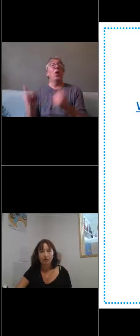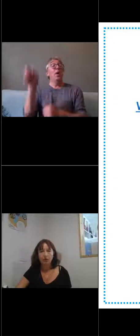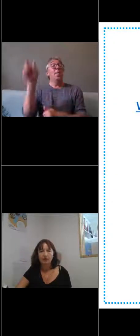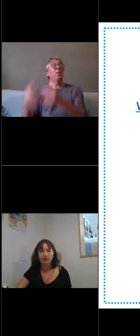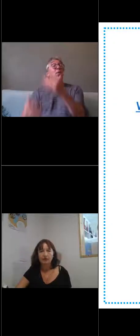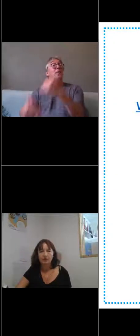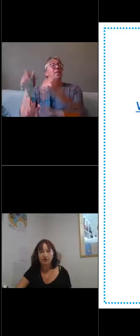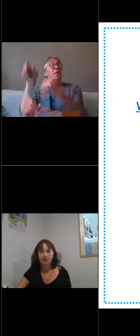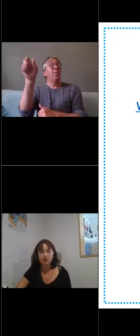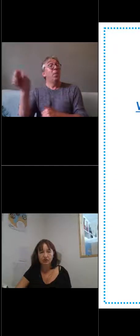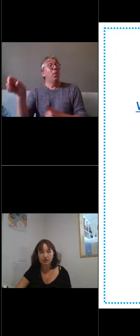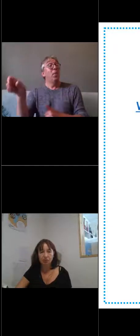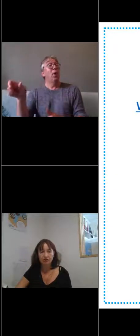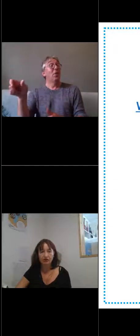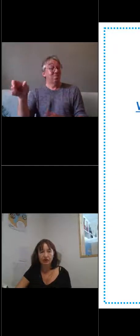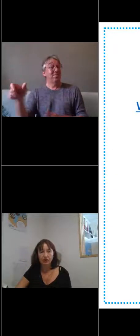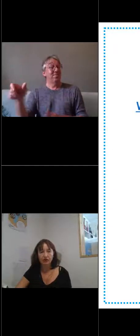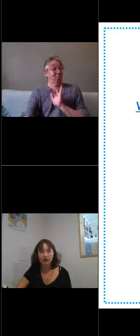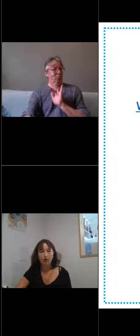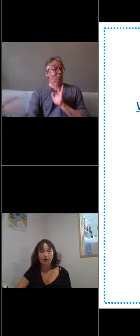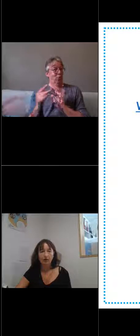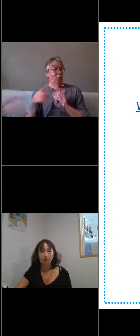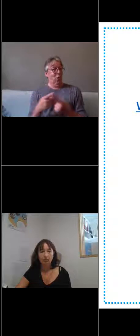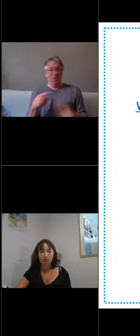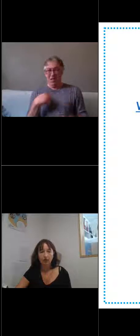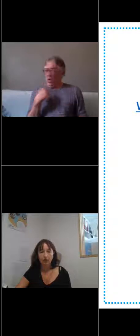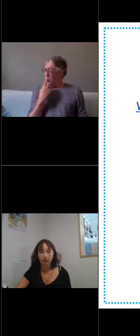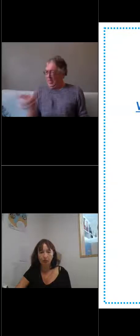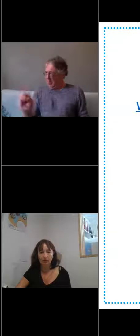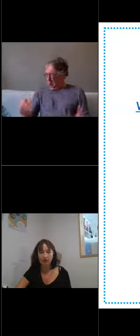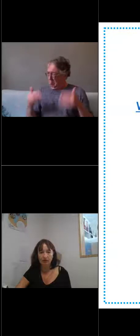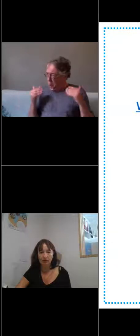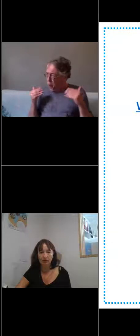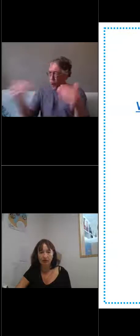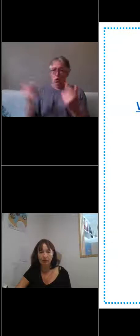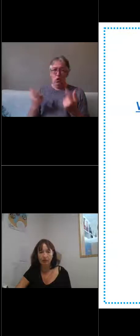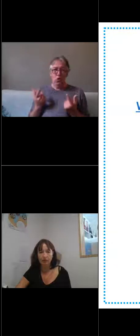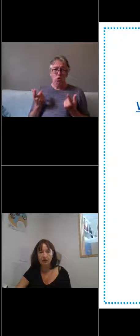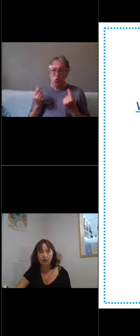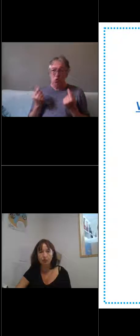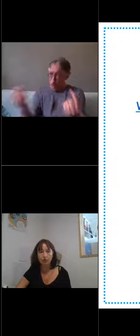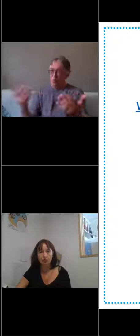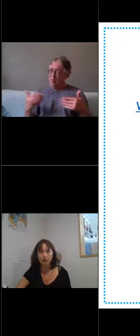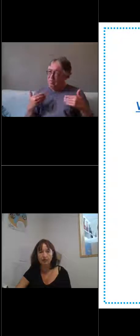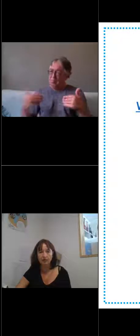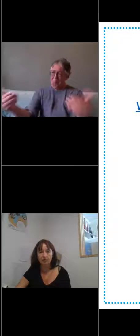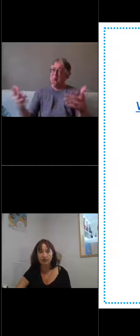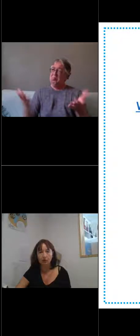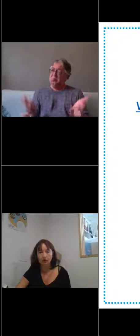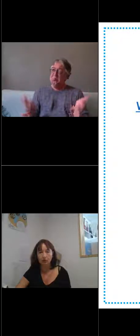The slogan is: Just do it! And on the image below you can see a globe with two persons sitting on it,